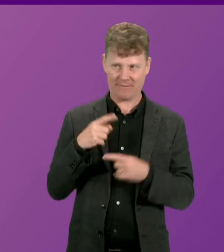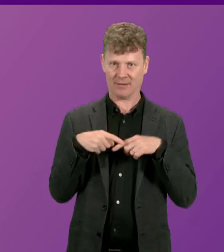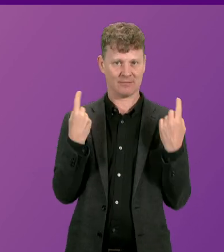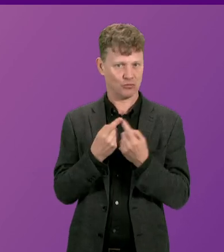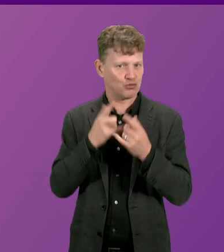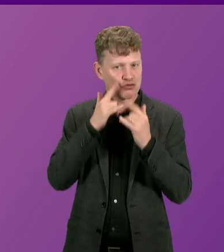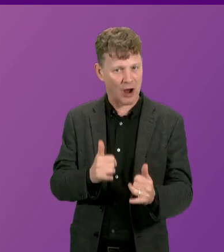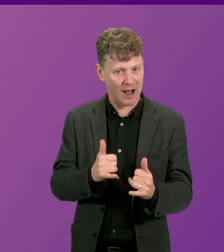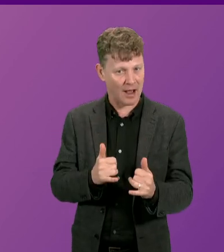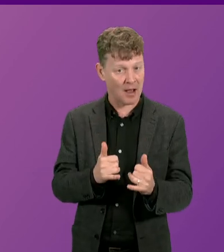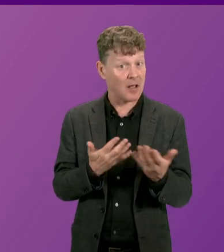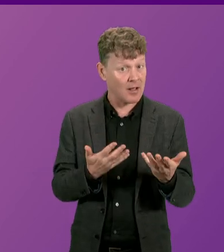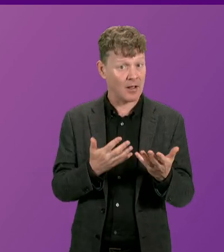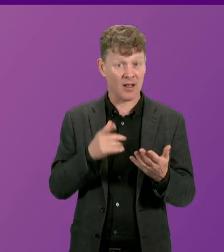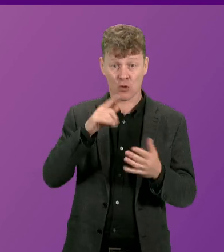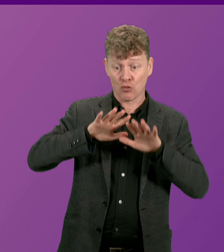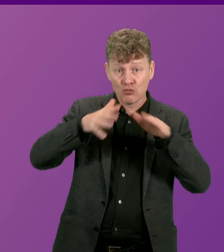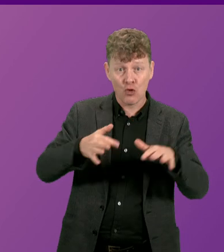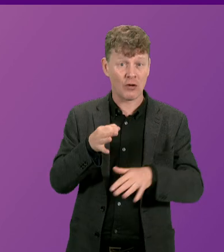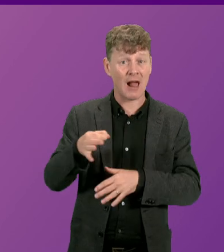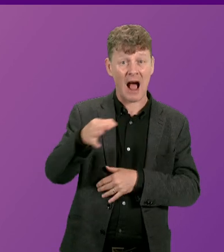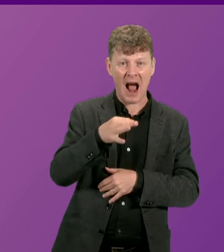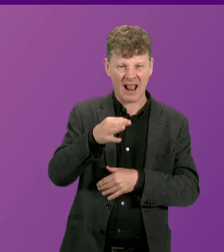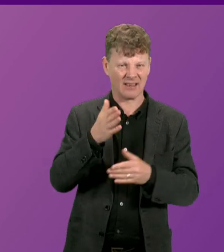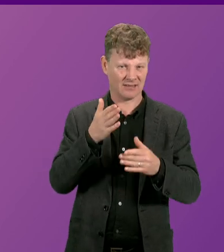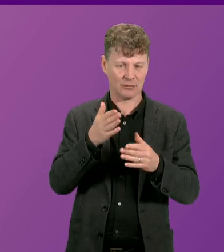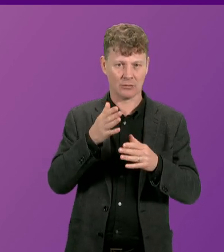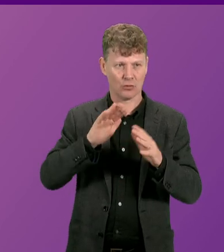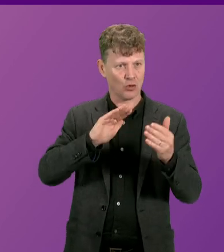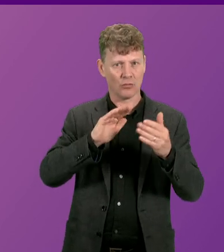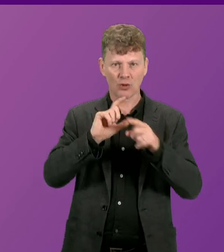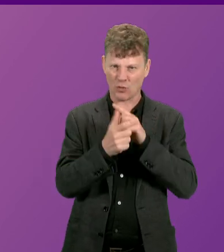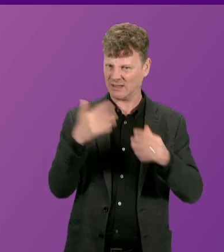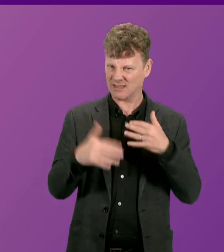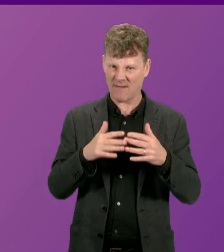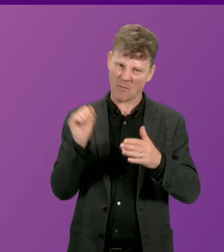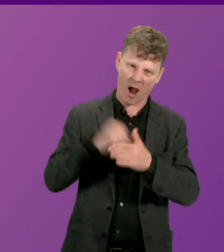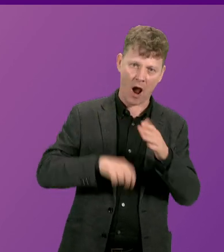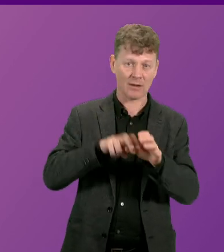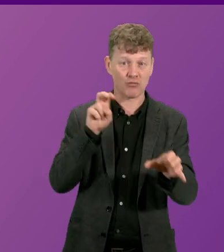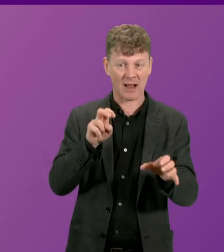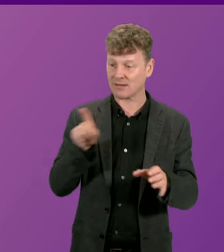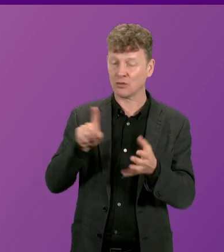and despite the harm that has been caused to our rural and island communities by a hard Brexit, the current United Kingdom Government refused to engage.